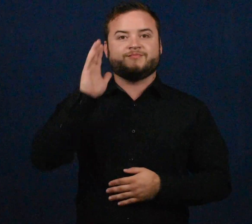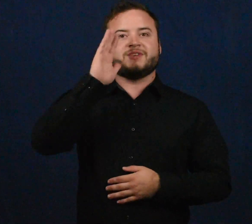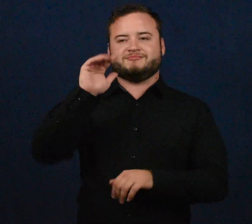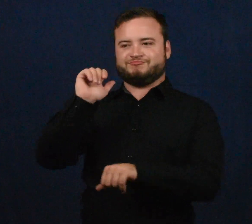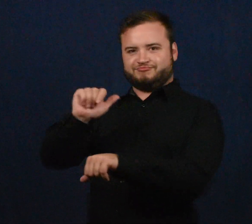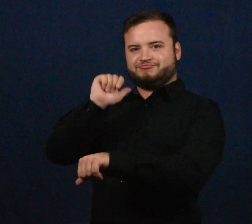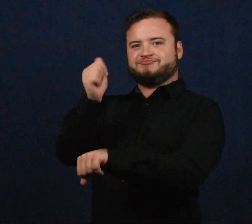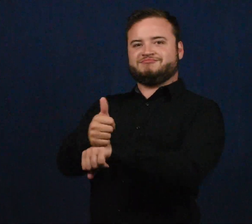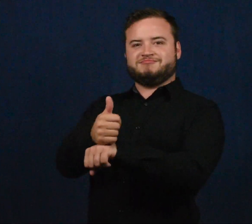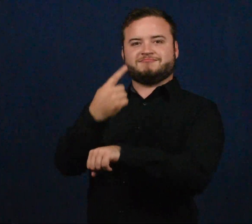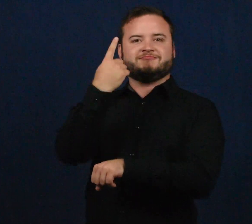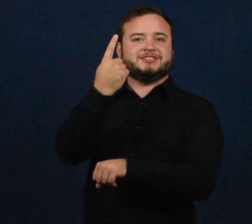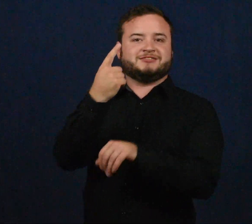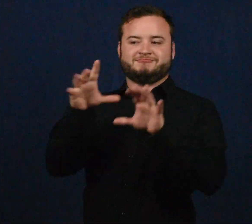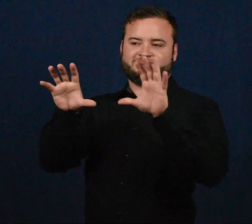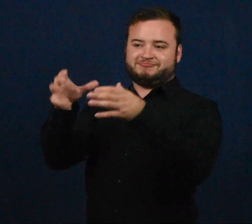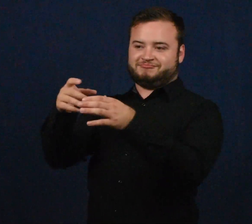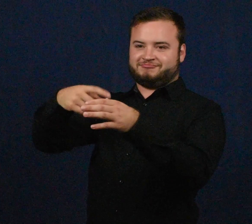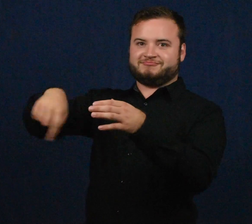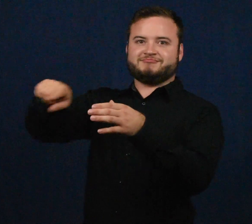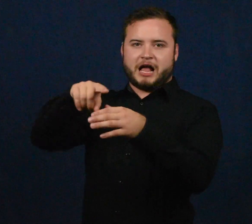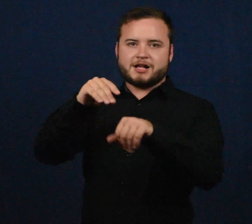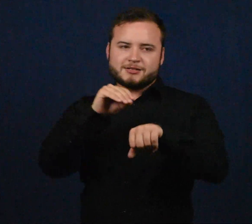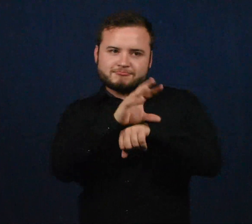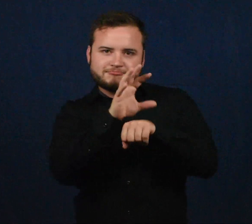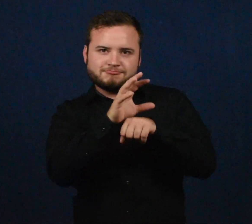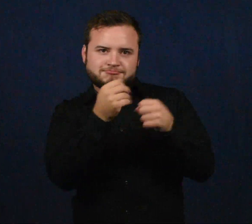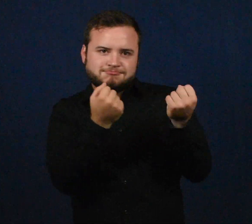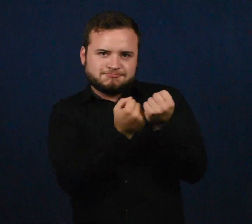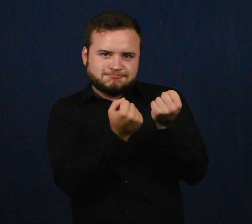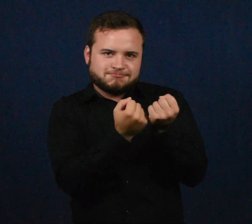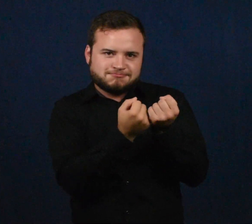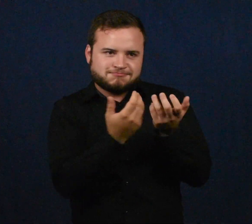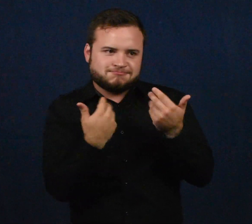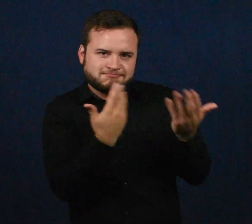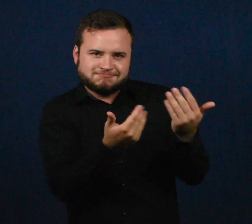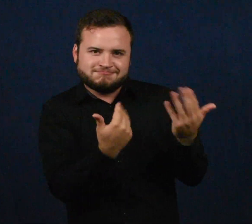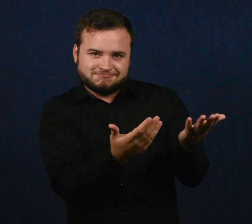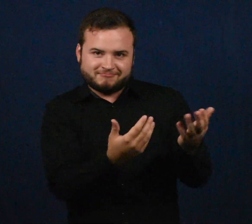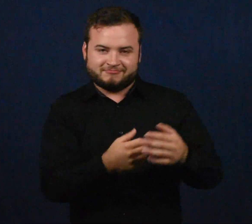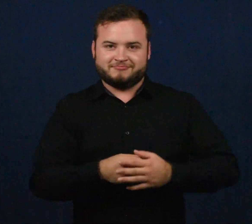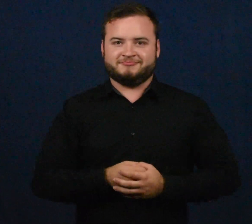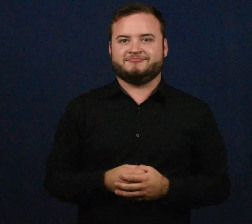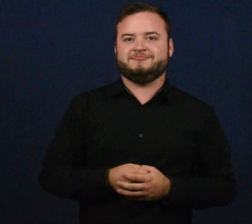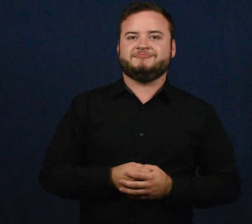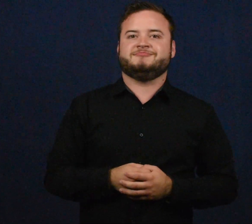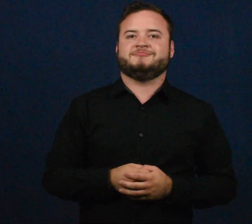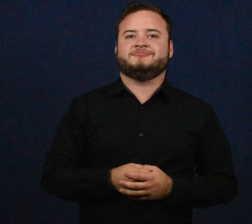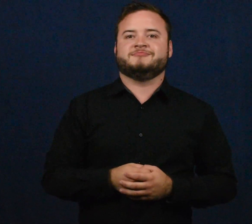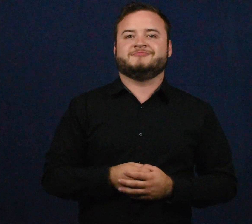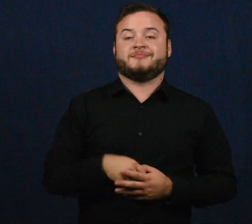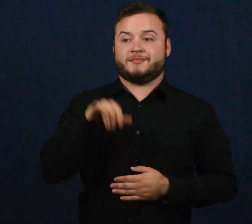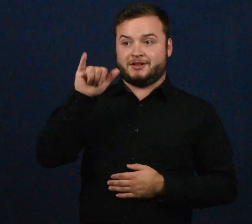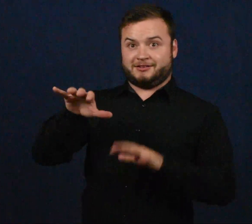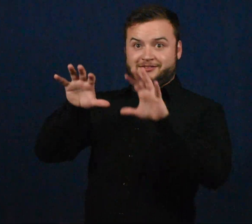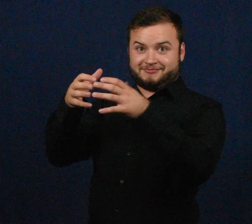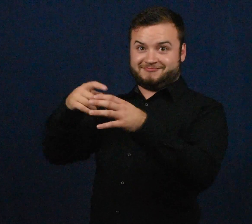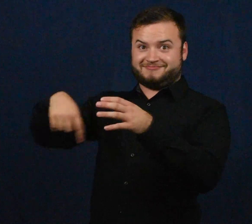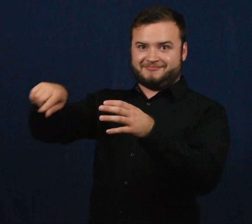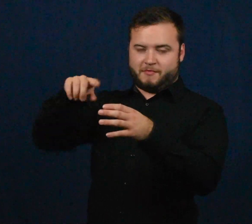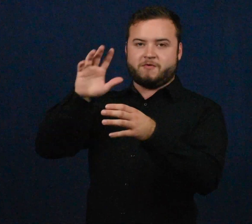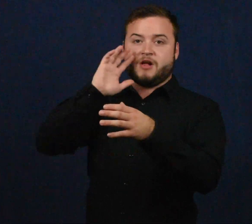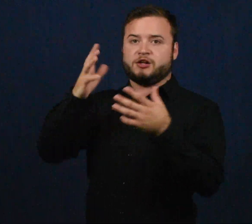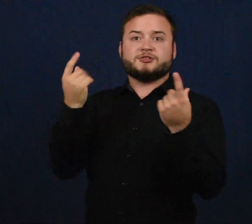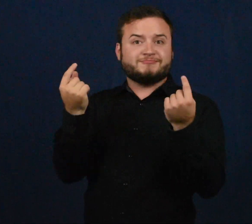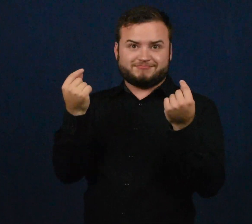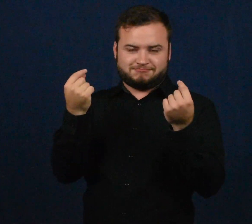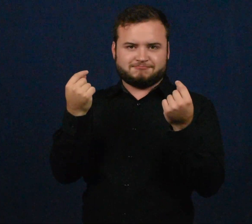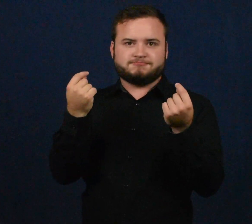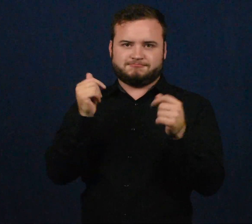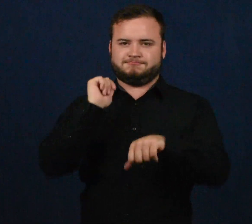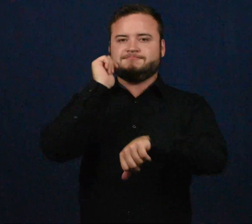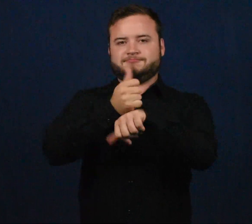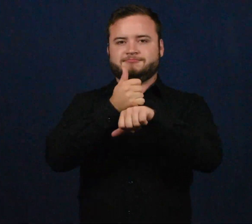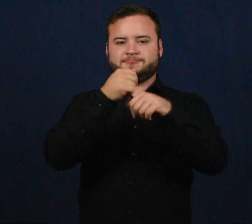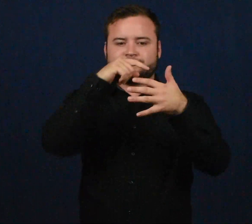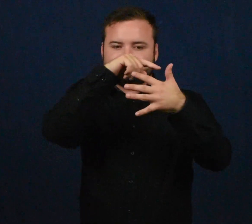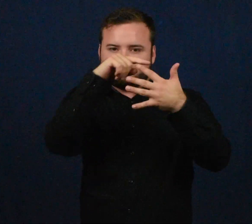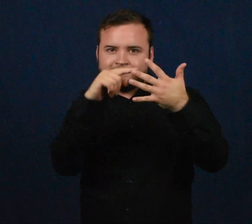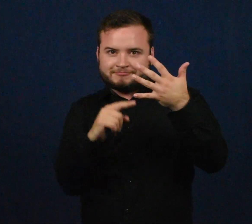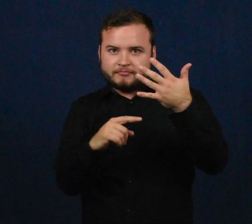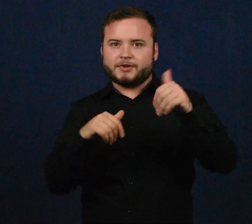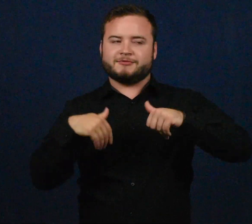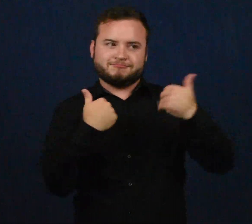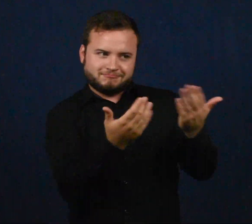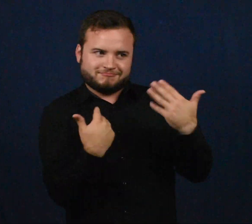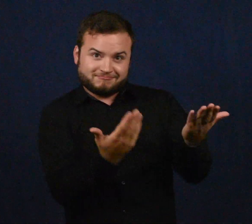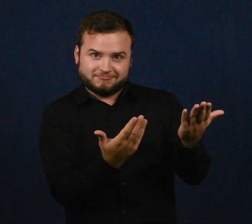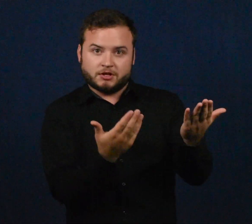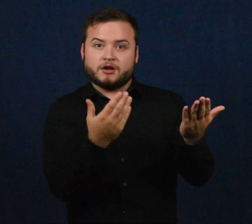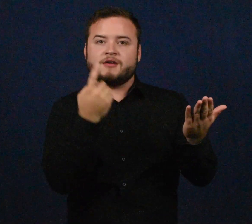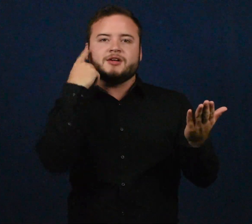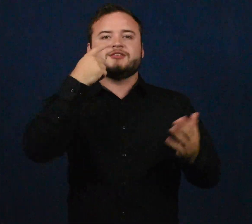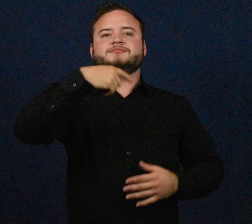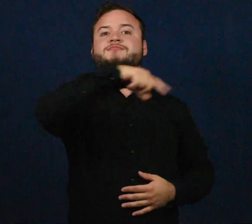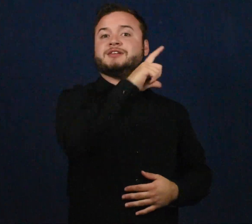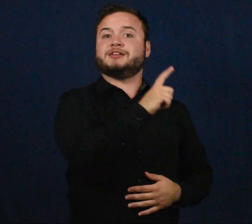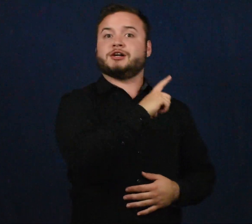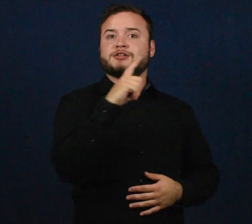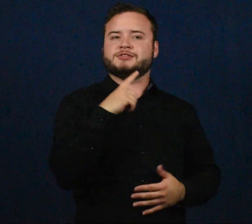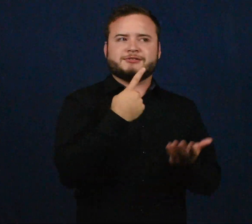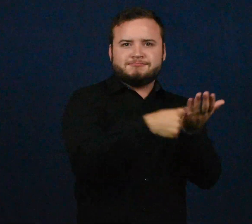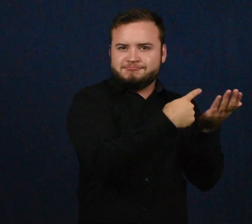An advisory group will be established. This group will make recommendations to the legislature